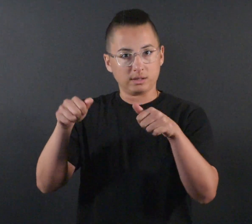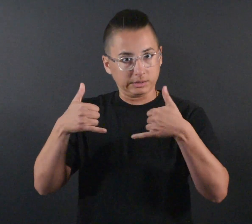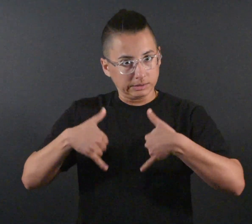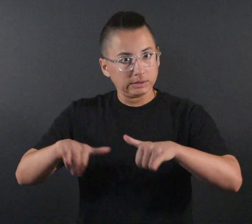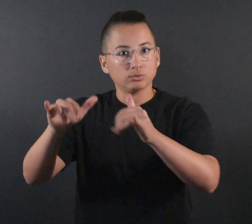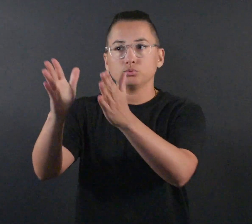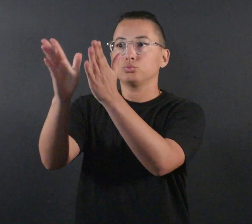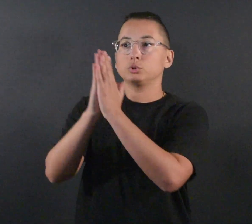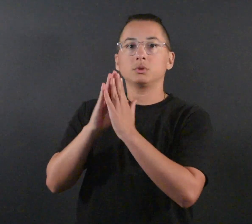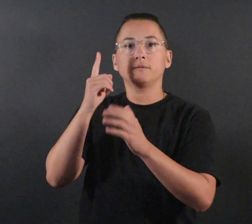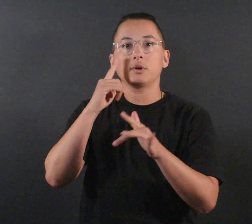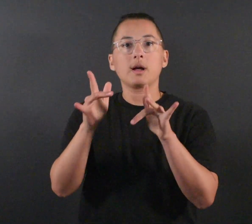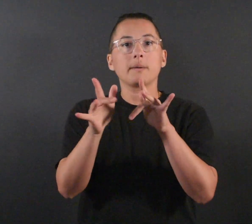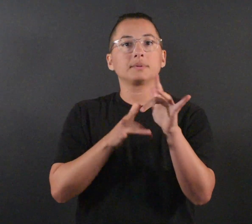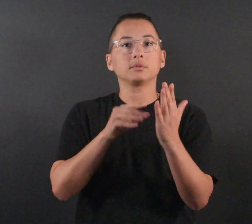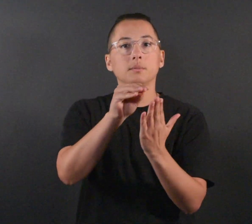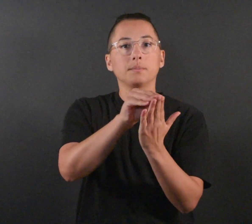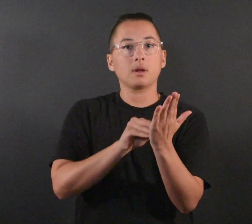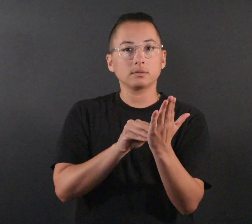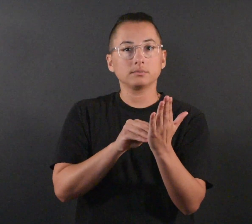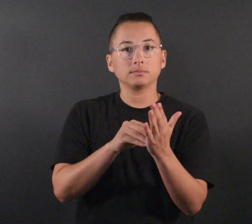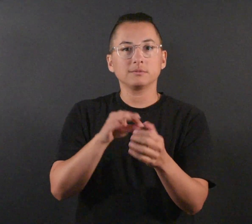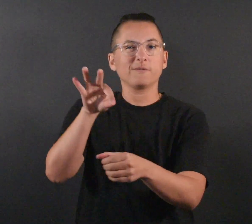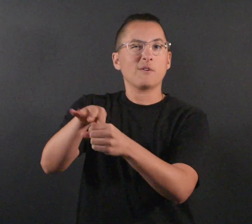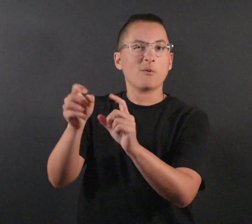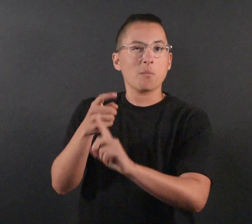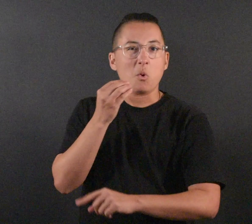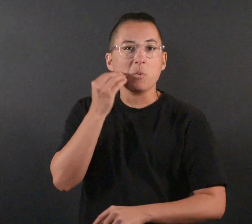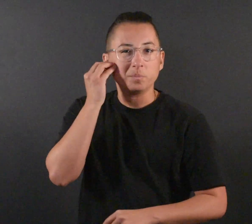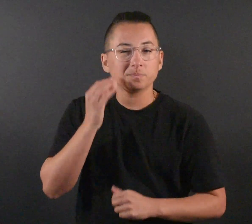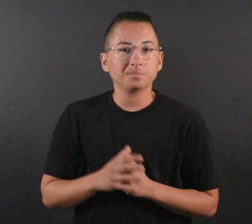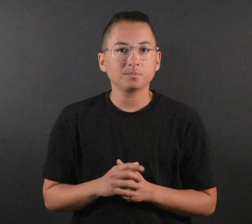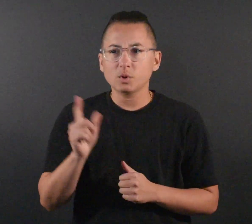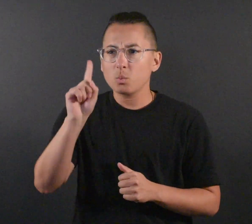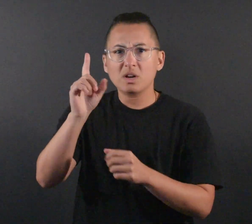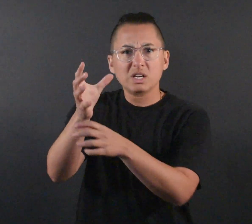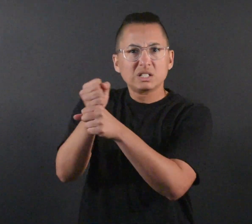an absentee ballot to vote from home at the Secretary of State’s website,